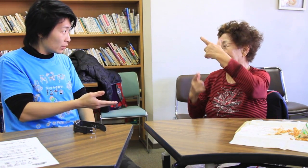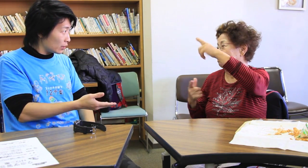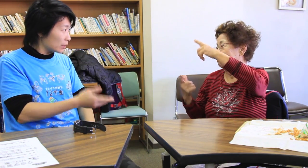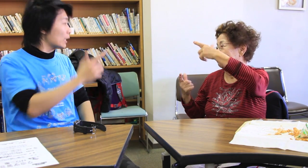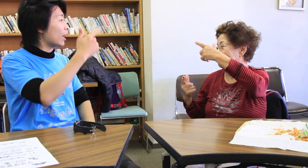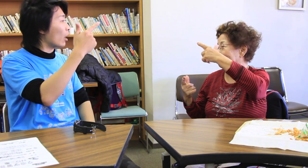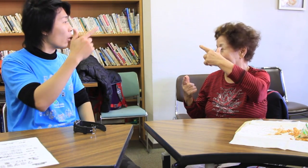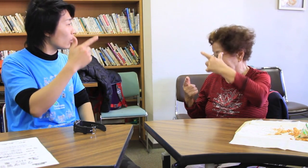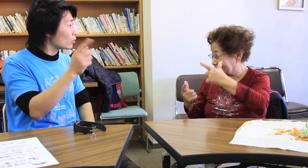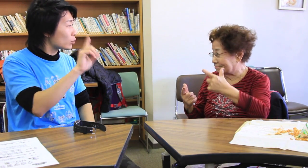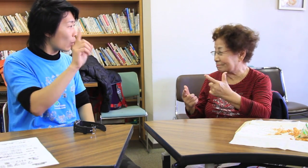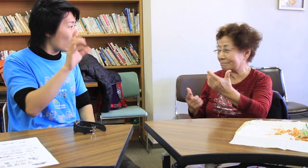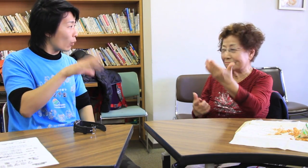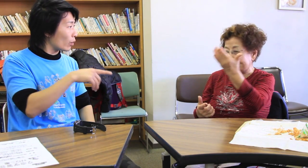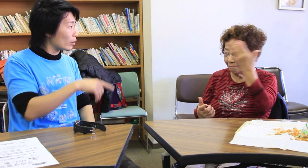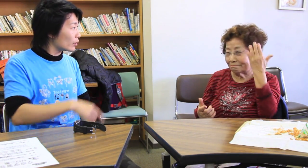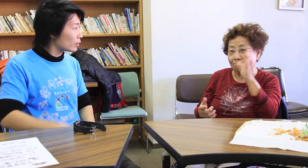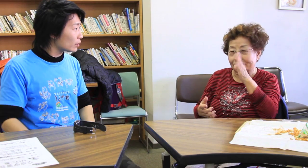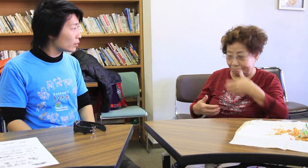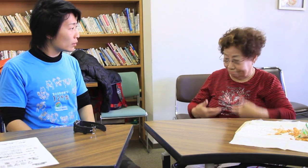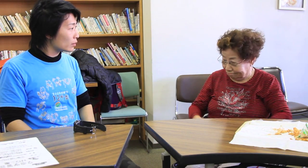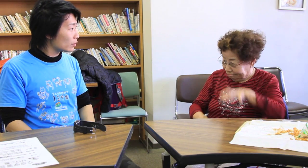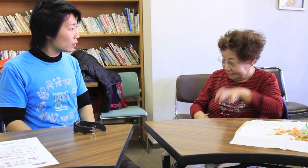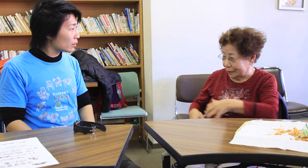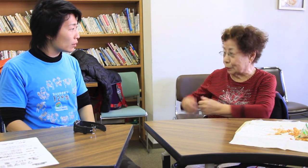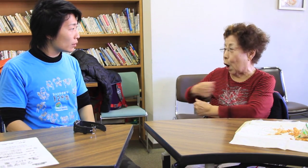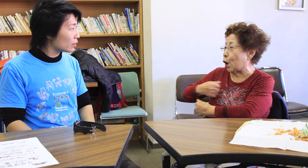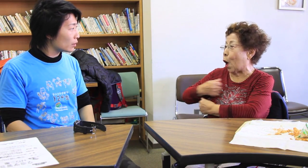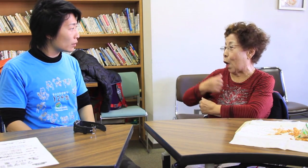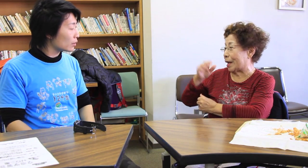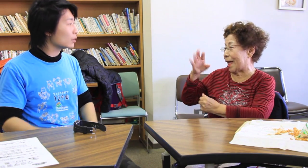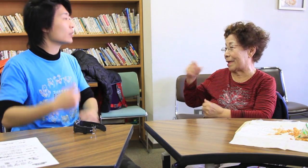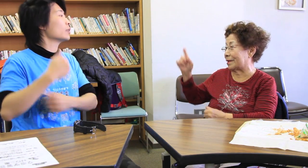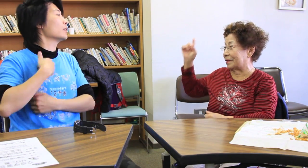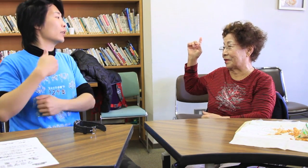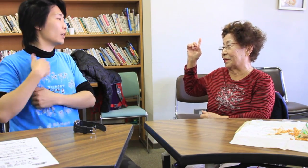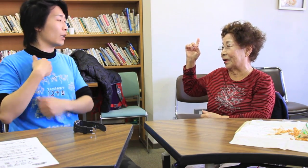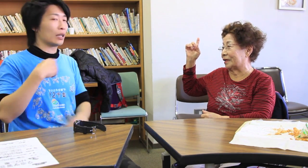Homae: No, my hometown is in Hyogo.